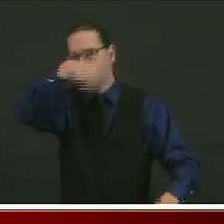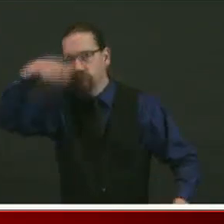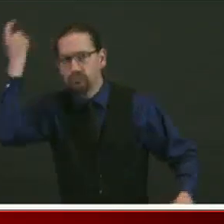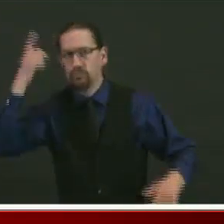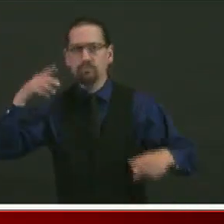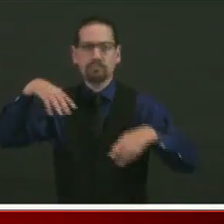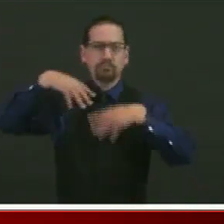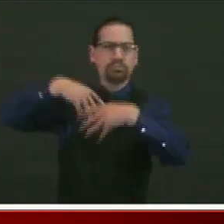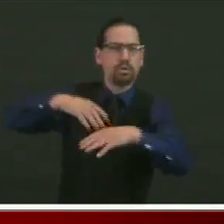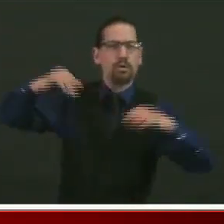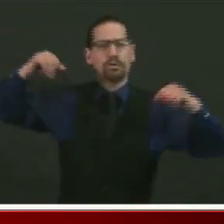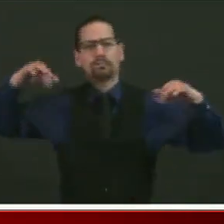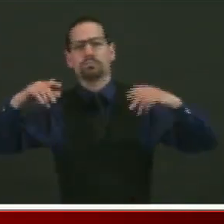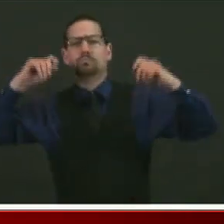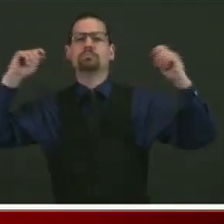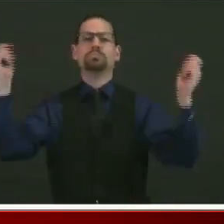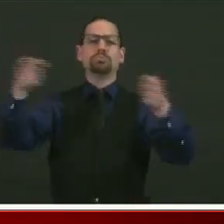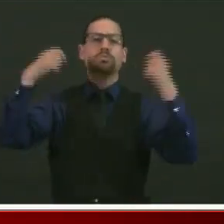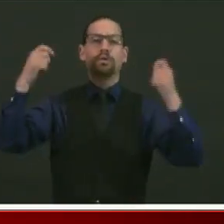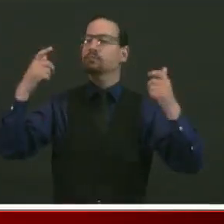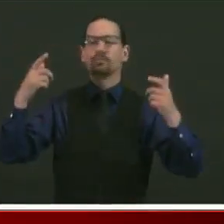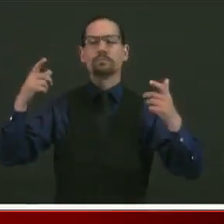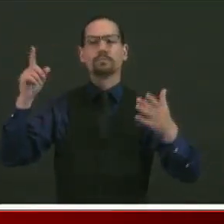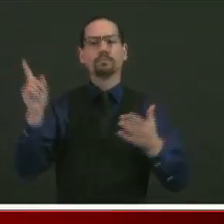THE PINNACLE OF THE YEAR FOR MY